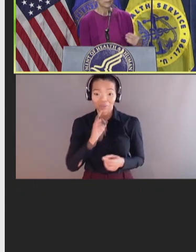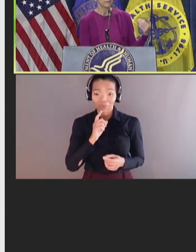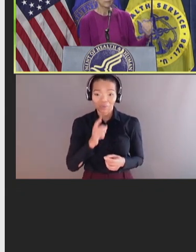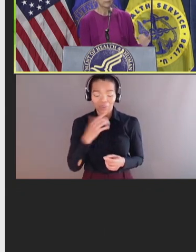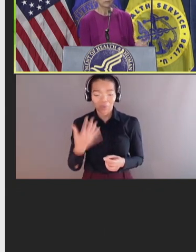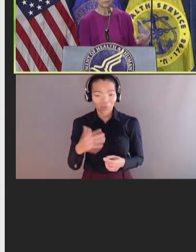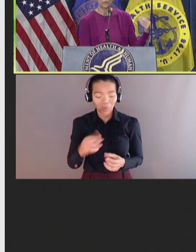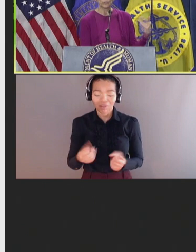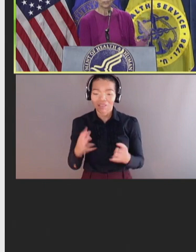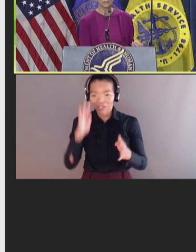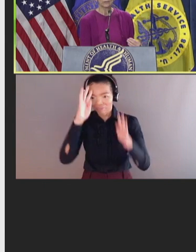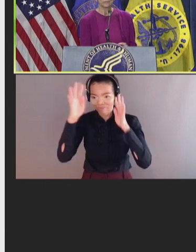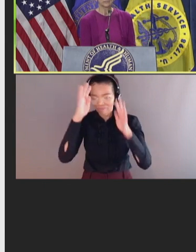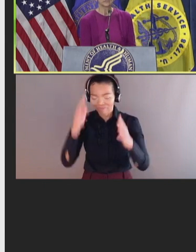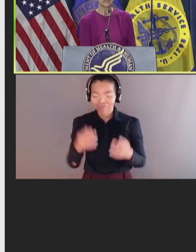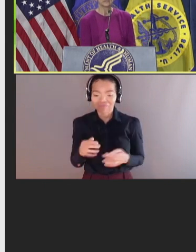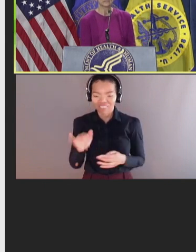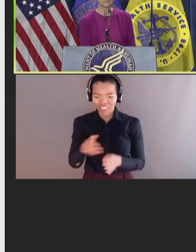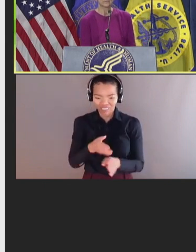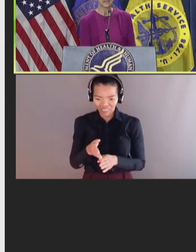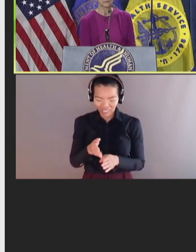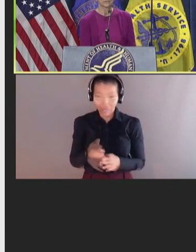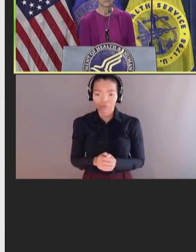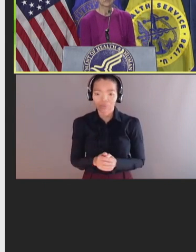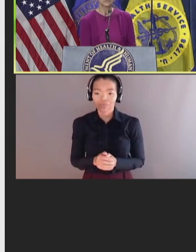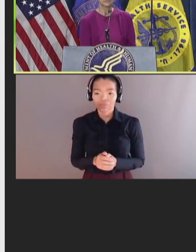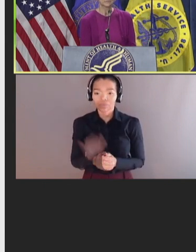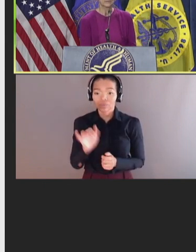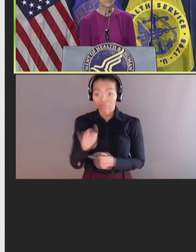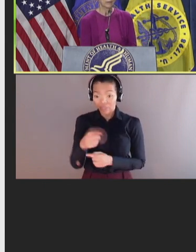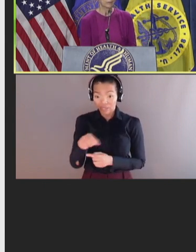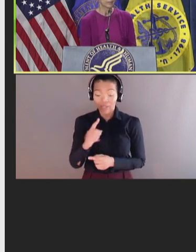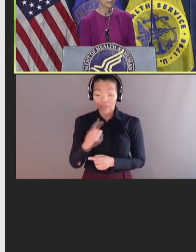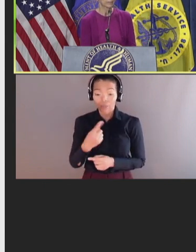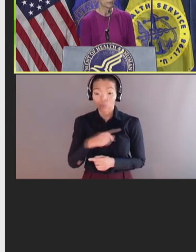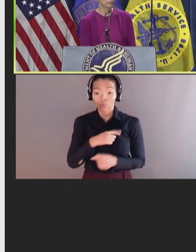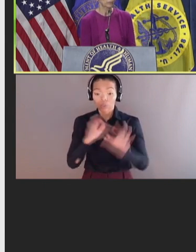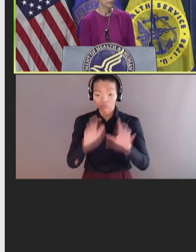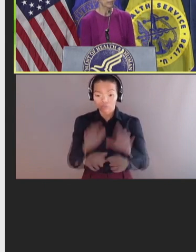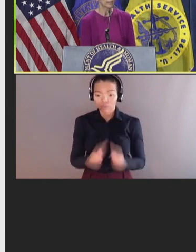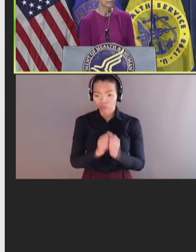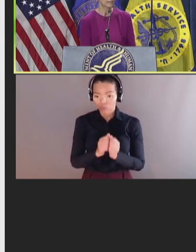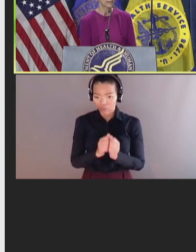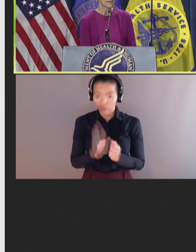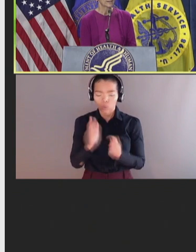This is the report that we put together from the equity group. It will be made public soon. And